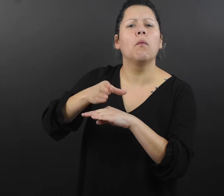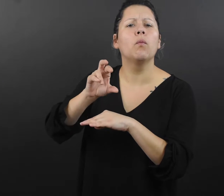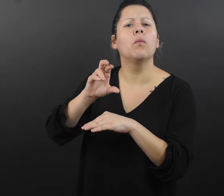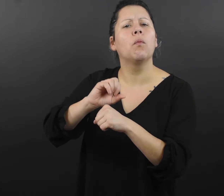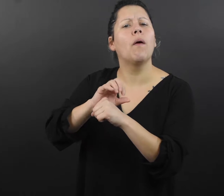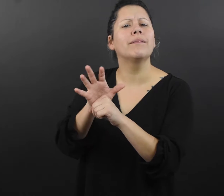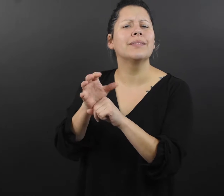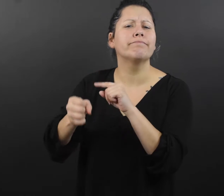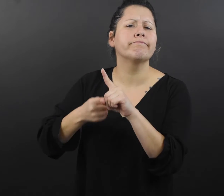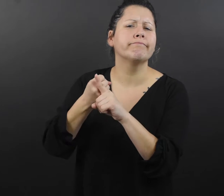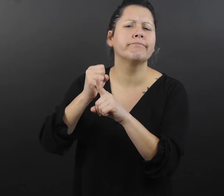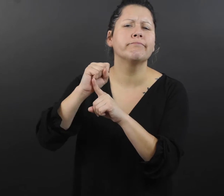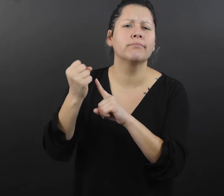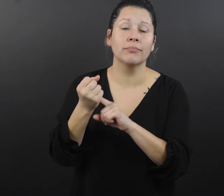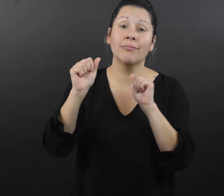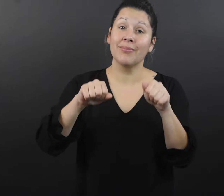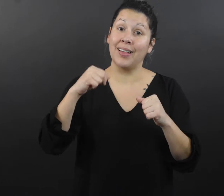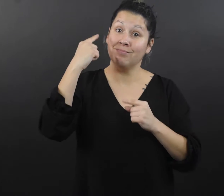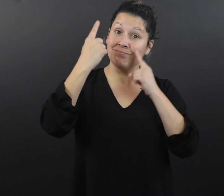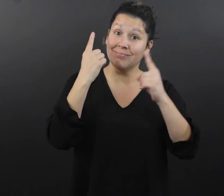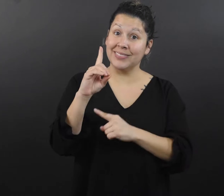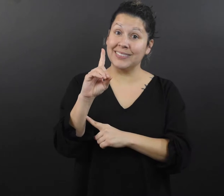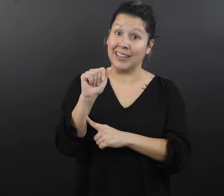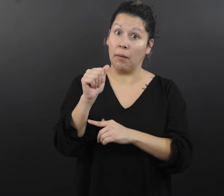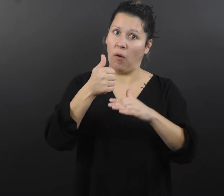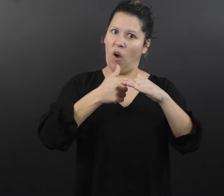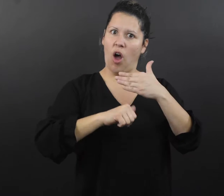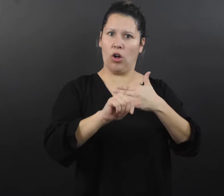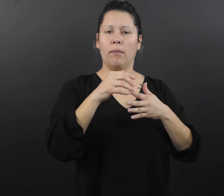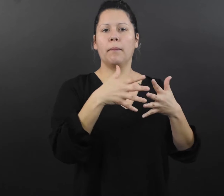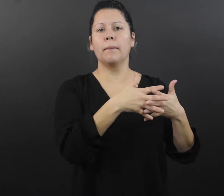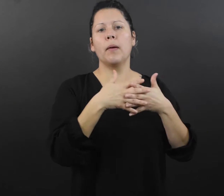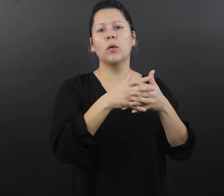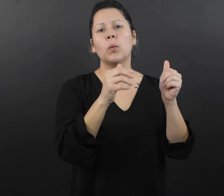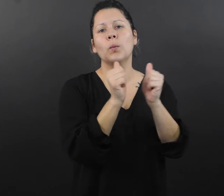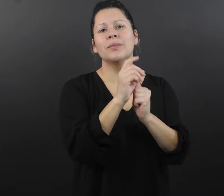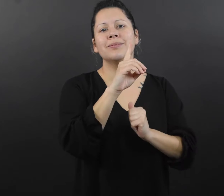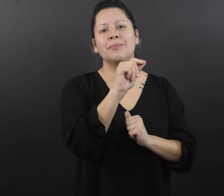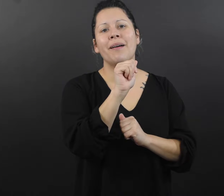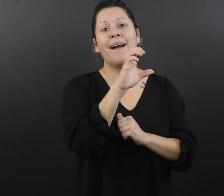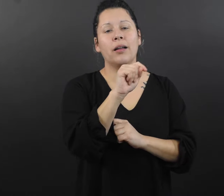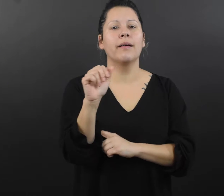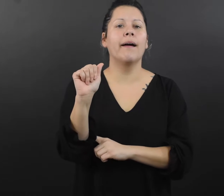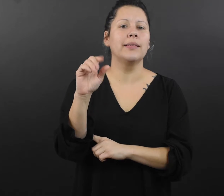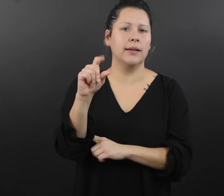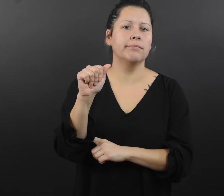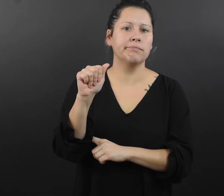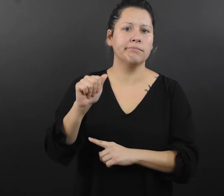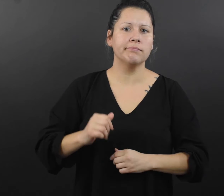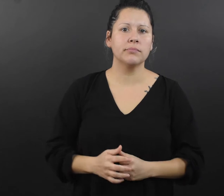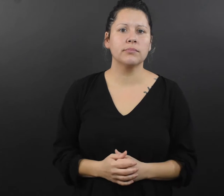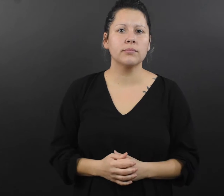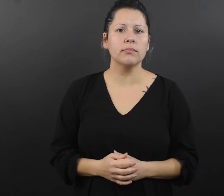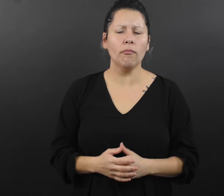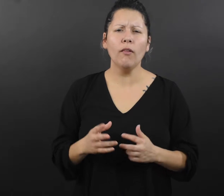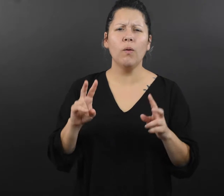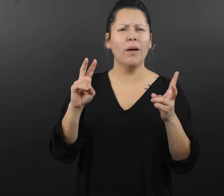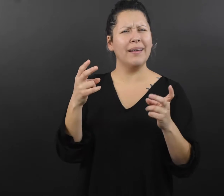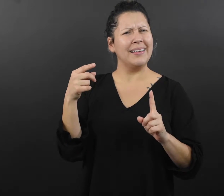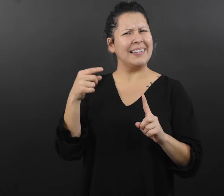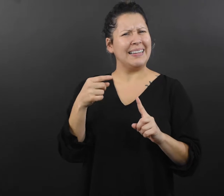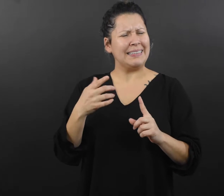under the Americans with Disabilities Act (ADA). What we know about long COVID